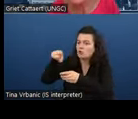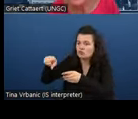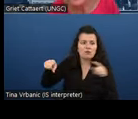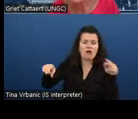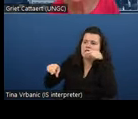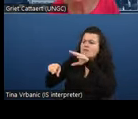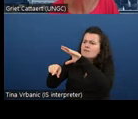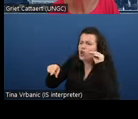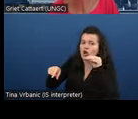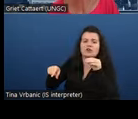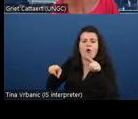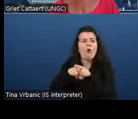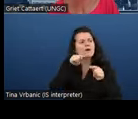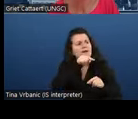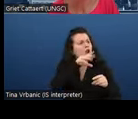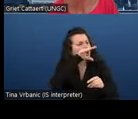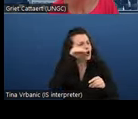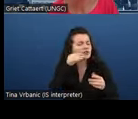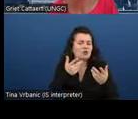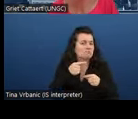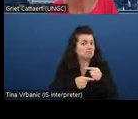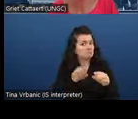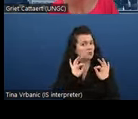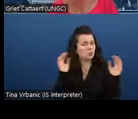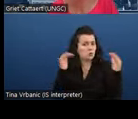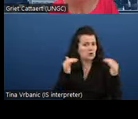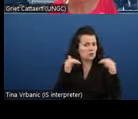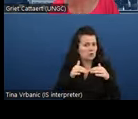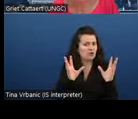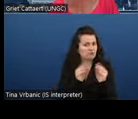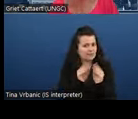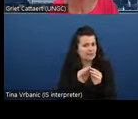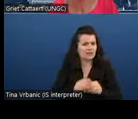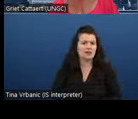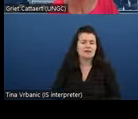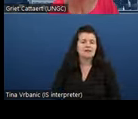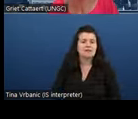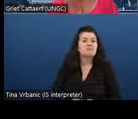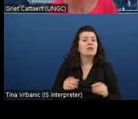and guidance to help companies to learn so also to understand what you can do to make